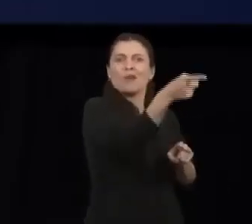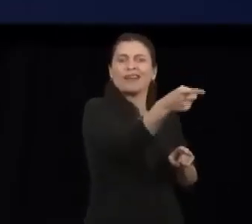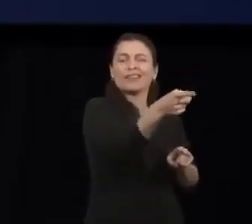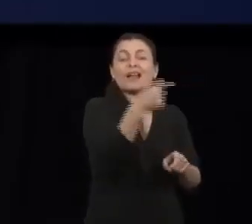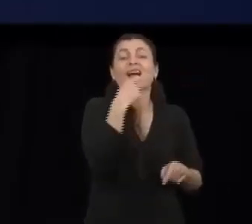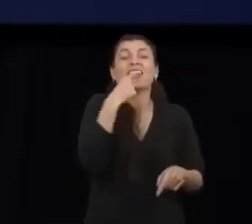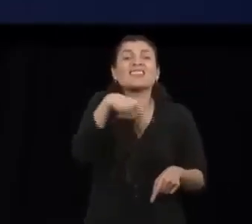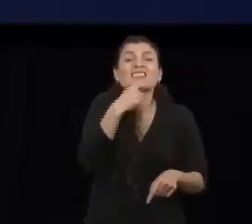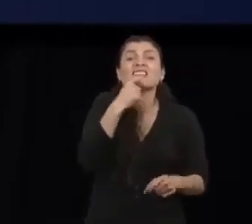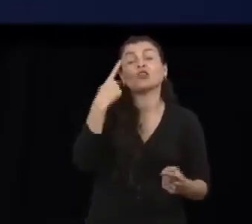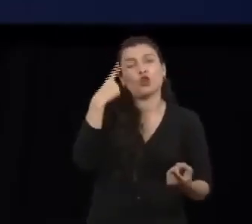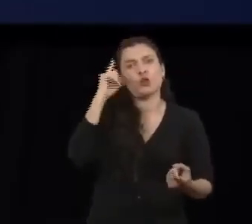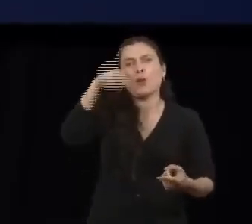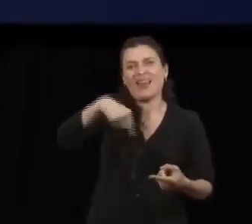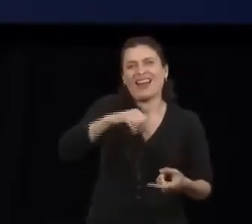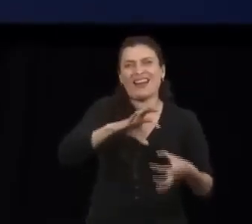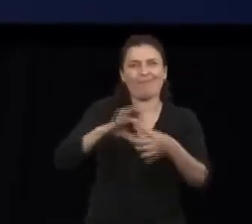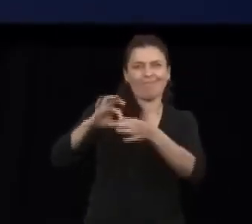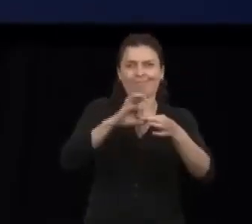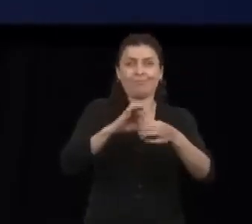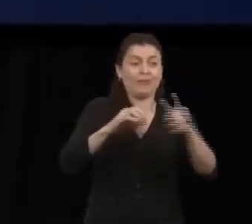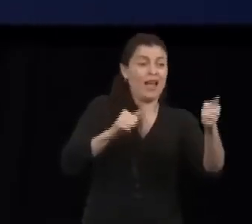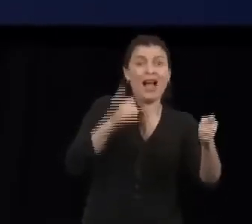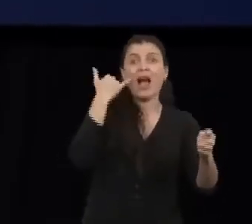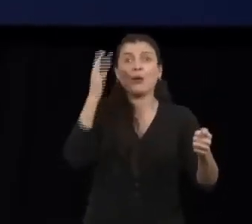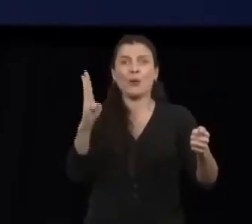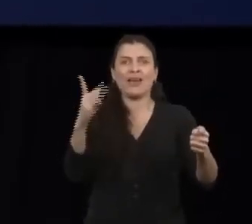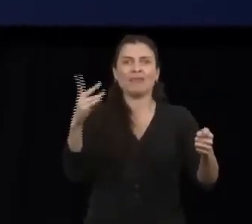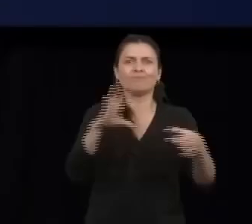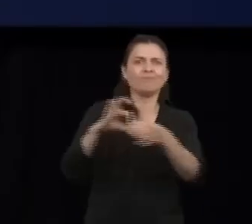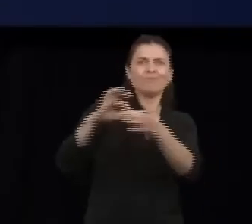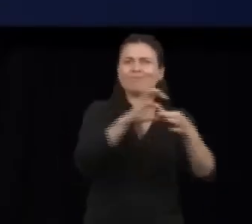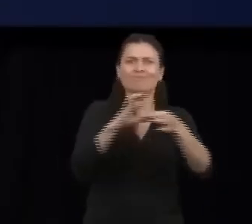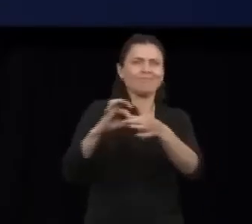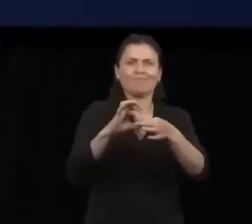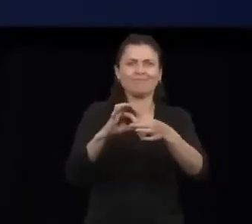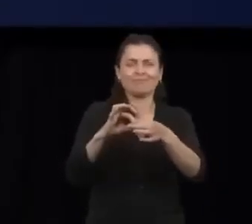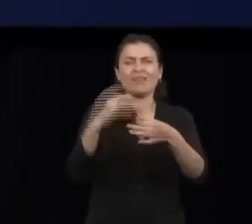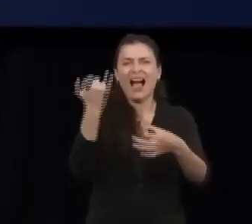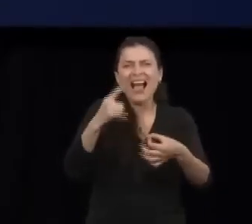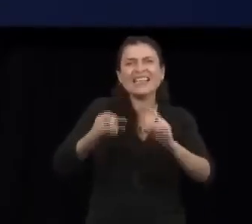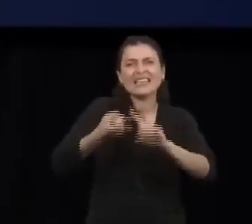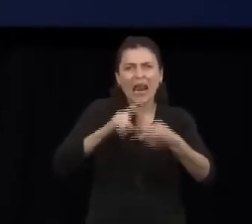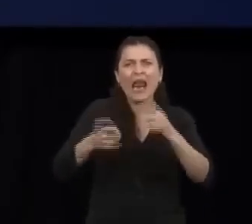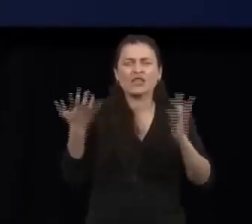That is, the relative price between A and B rises. Now, in that context,